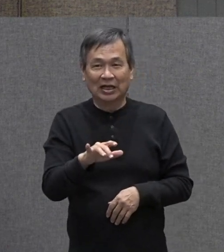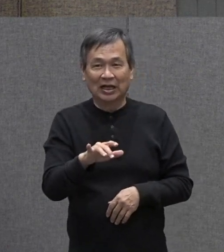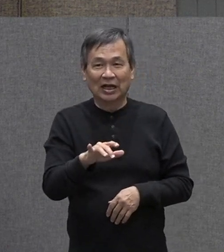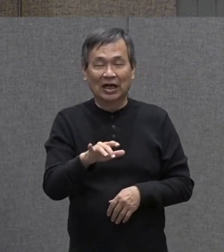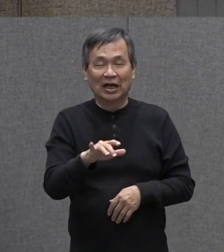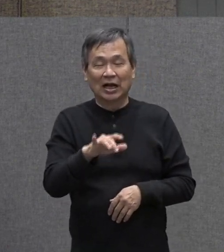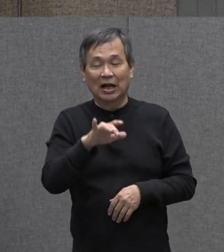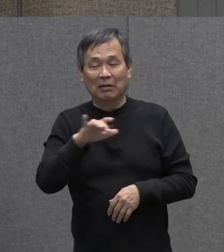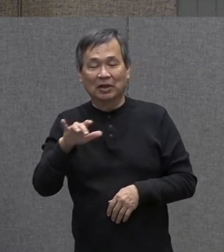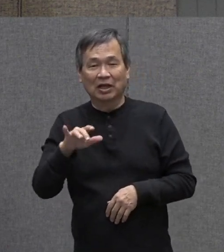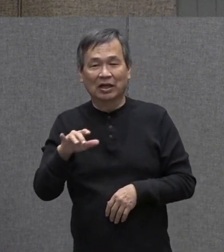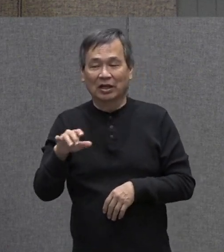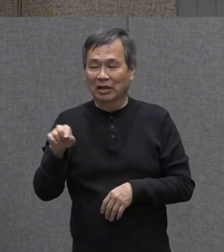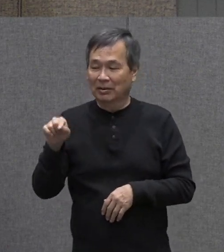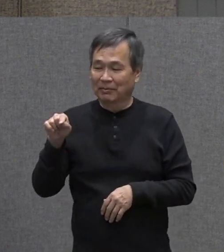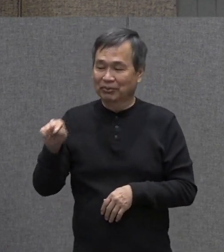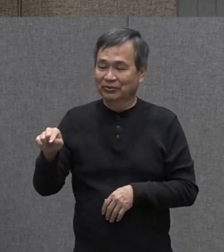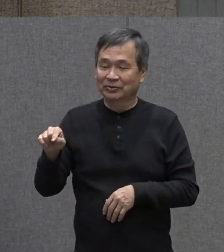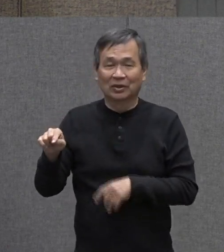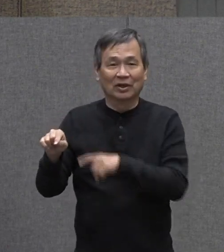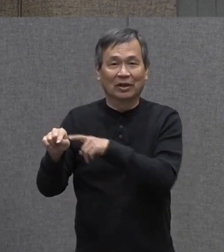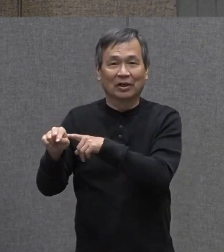There's a period at the end of the sentence.